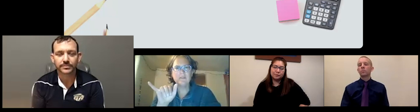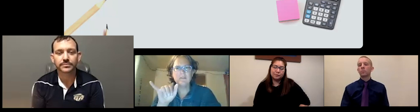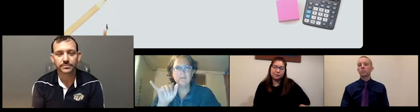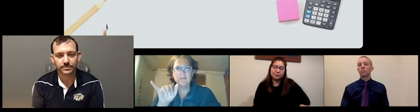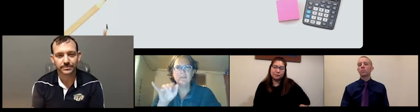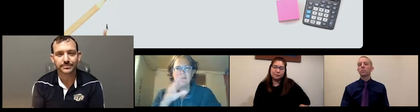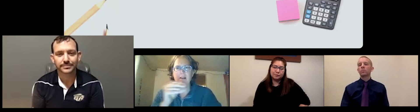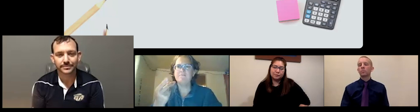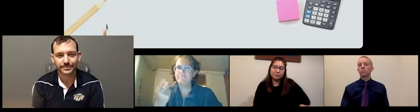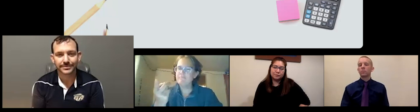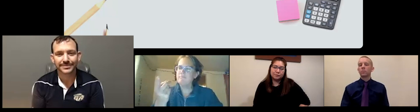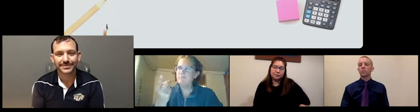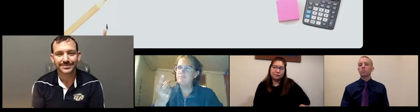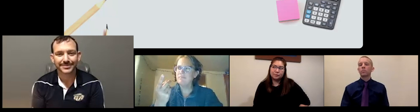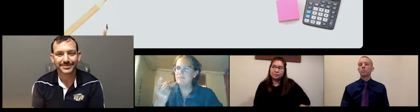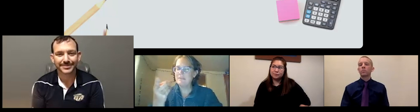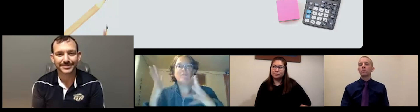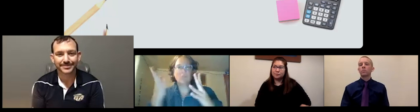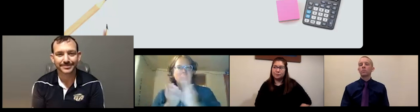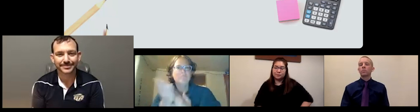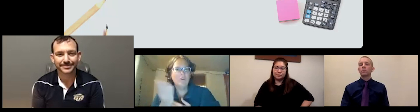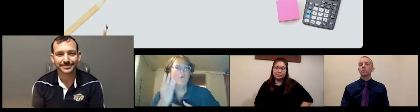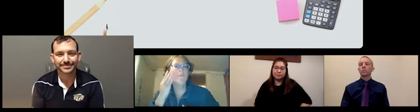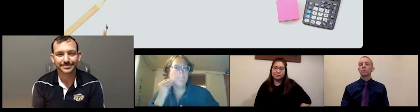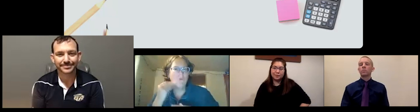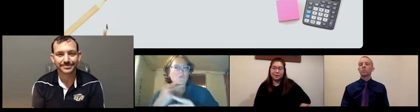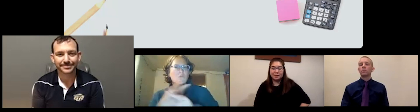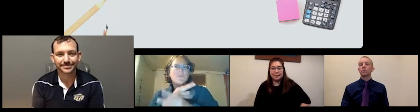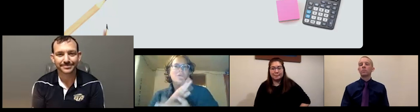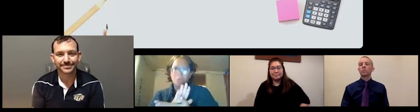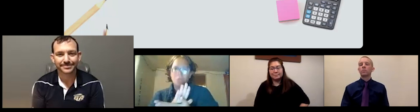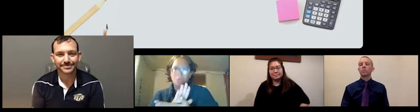And my friend already went through graduate school-